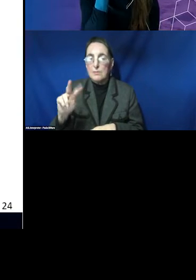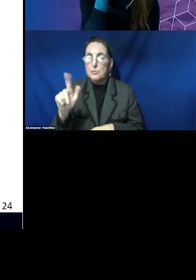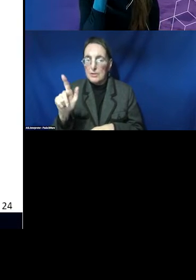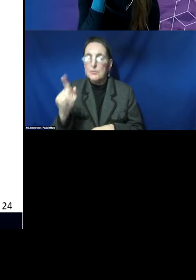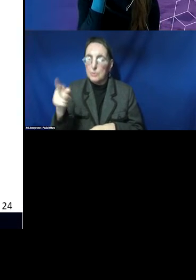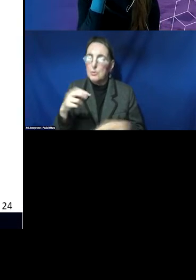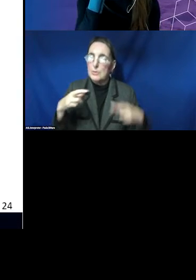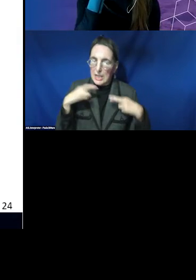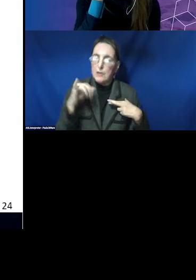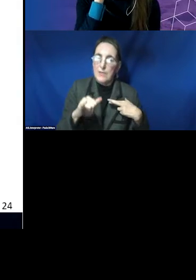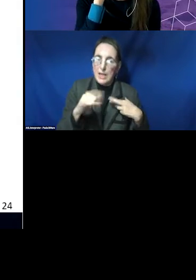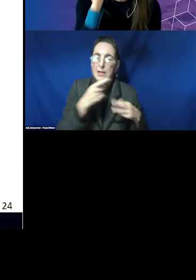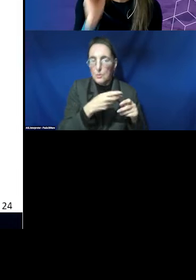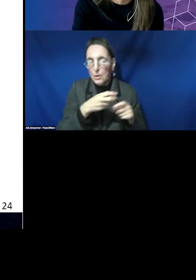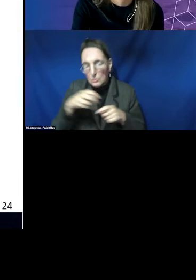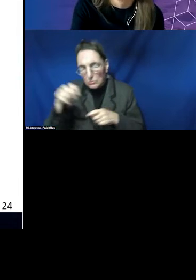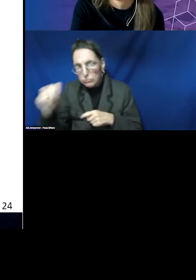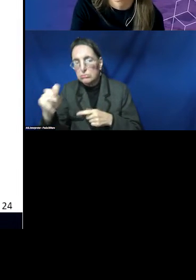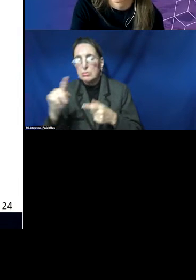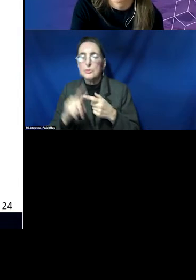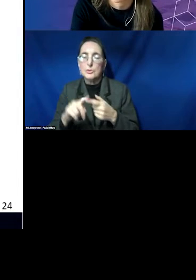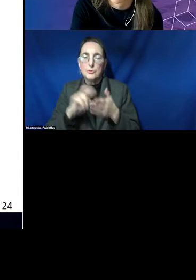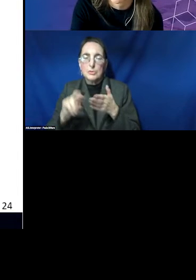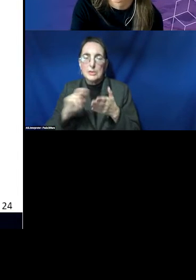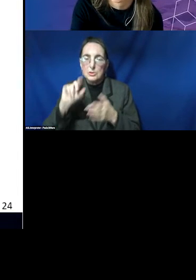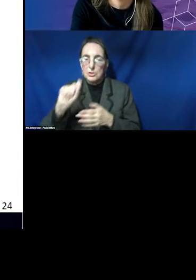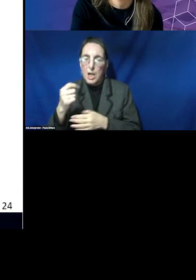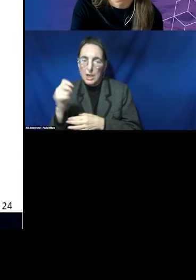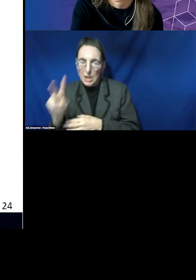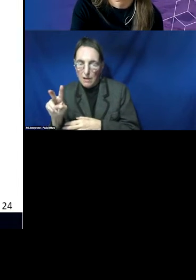It will be an award link under Awards and Reporting, and you will find it there.